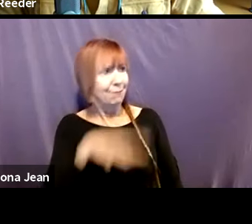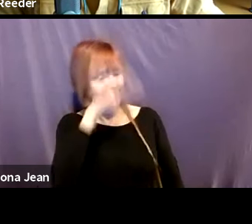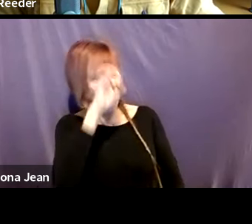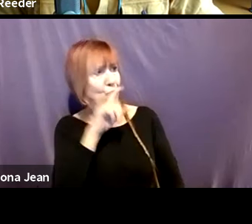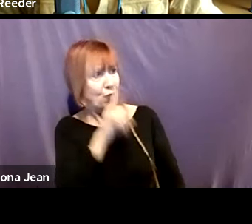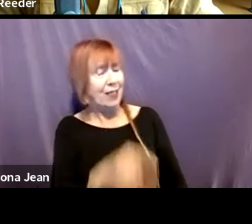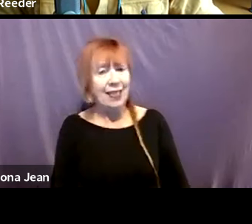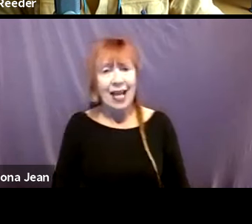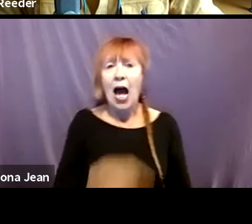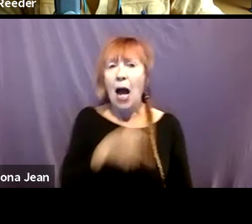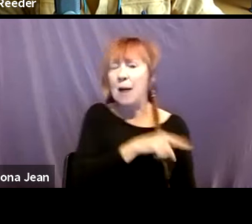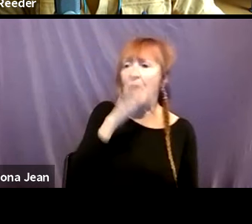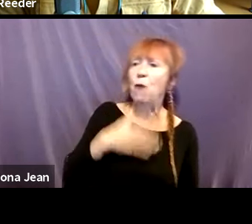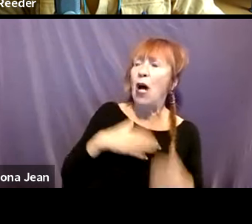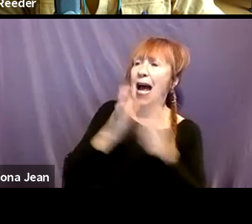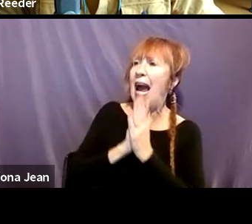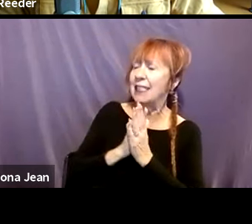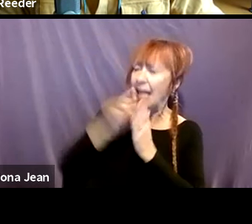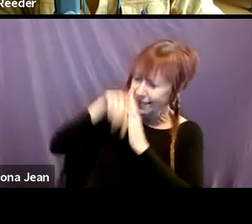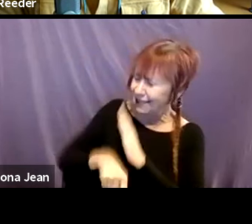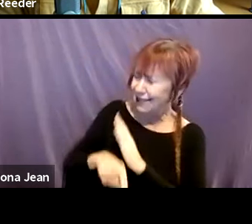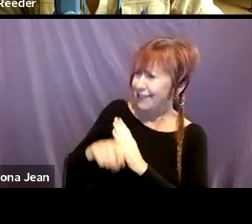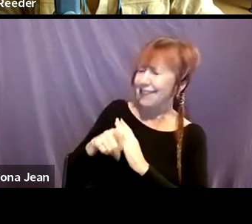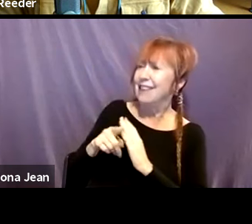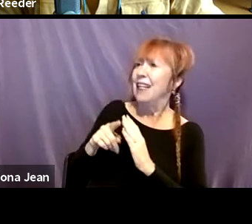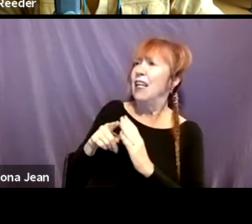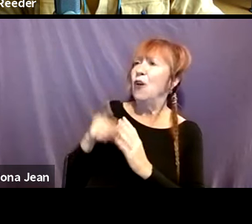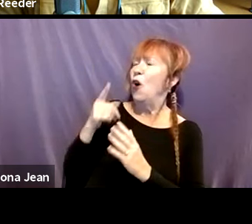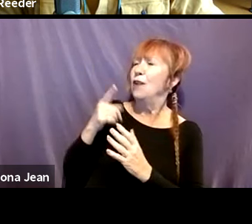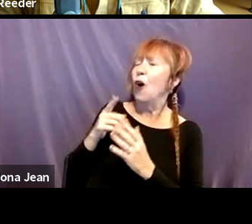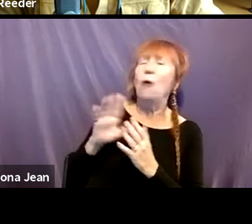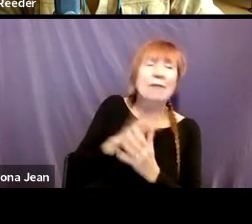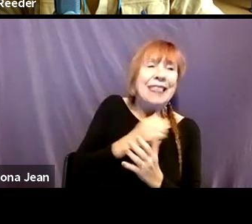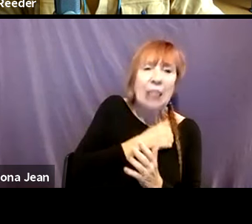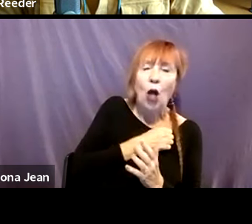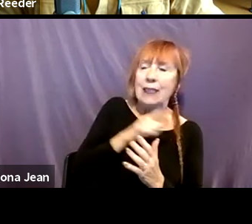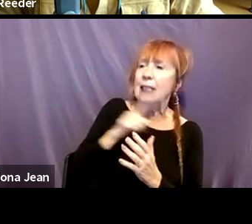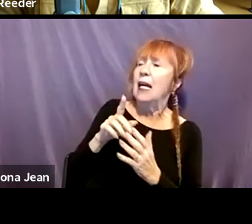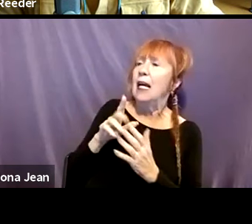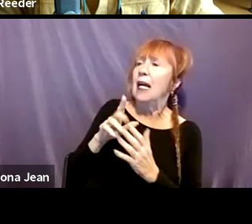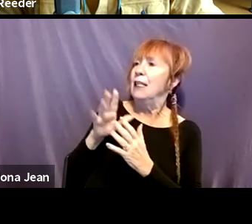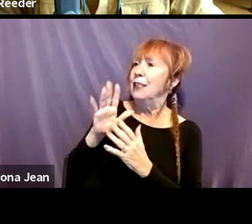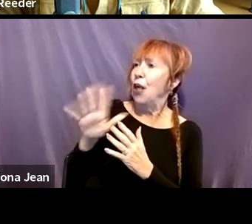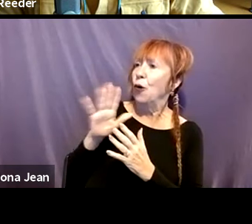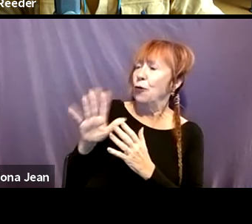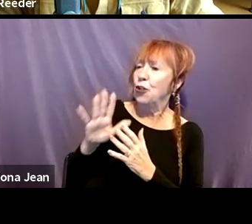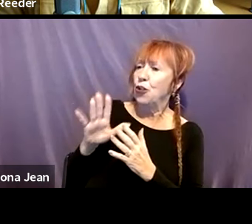really meticulous detailed questions. You wrote the script, so you know your characters,